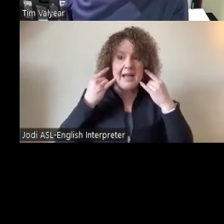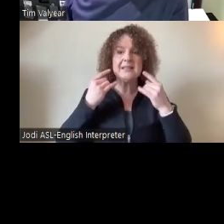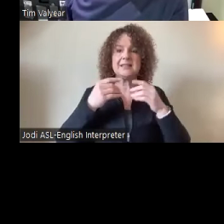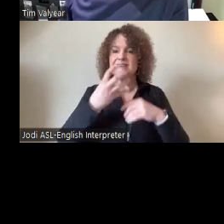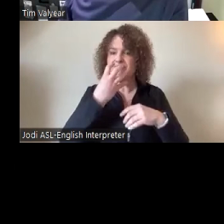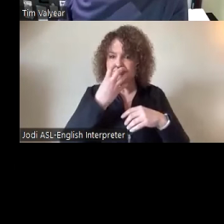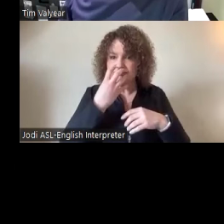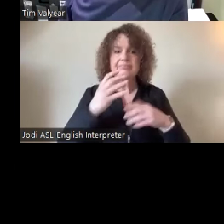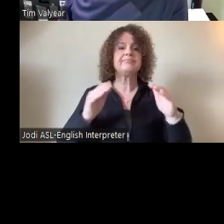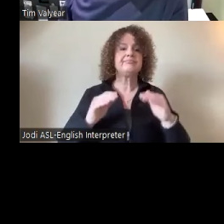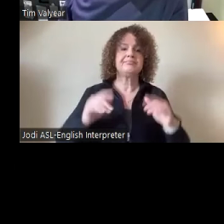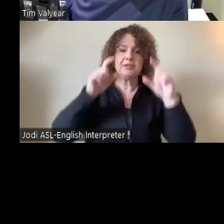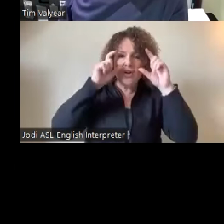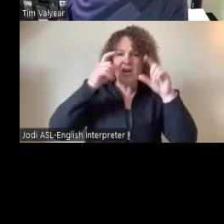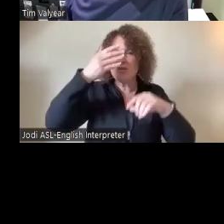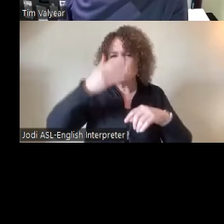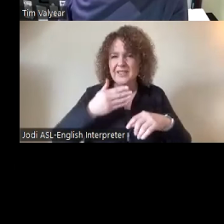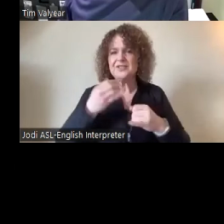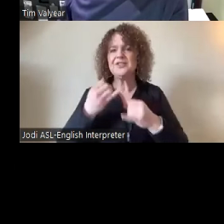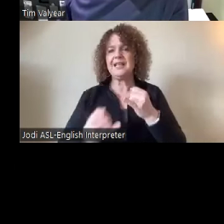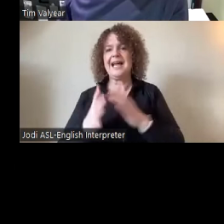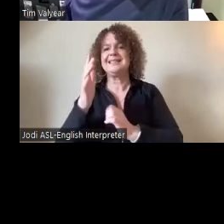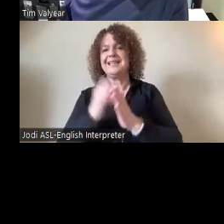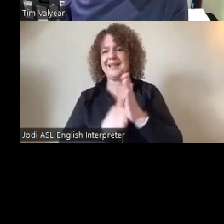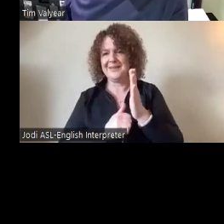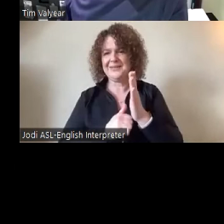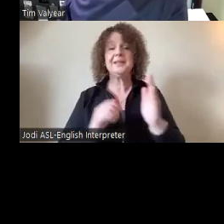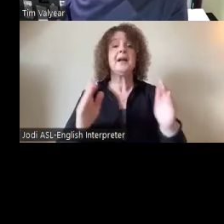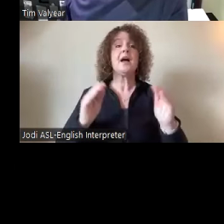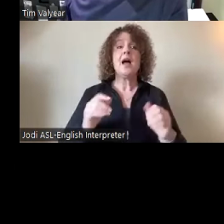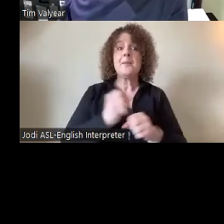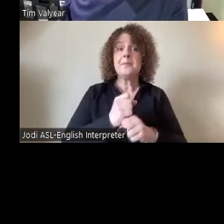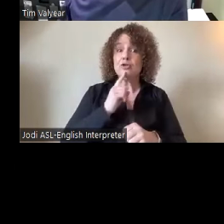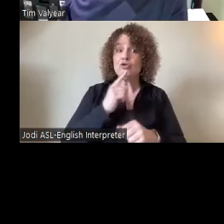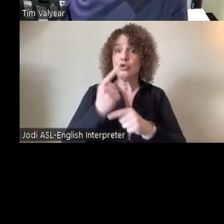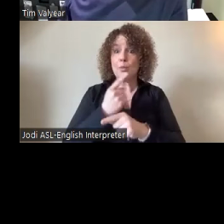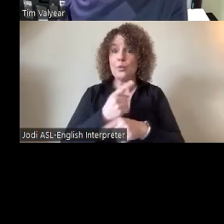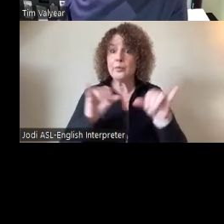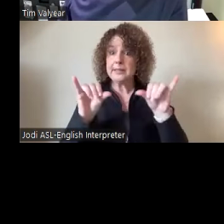Sequences. Put on the gown first, mask, goggles, face shield, and last is your